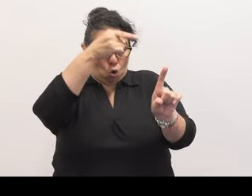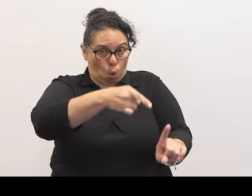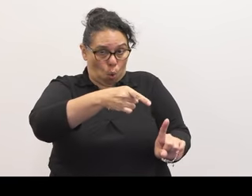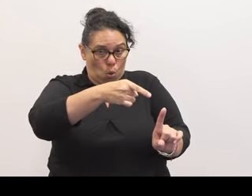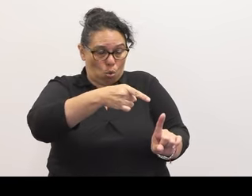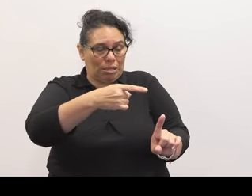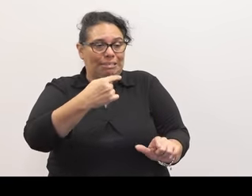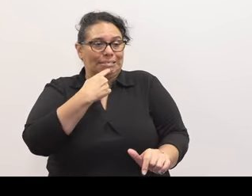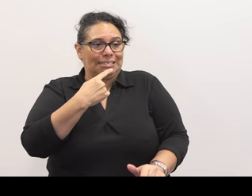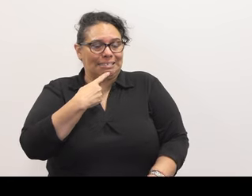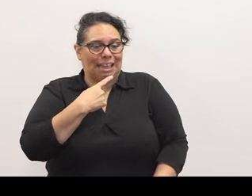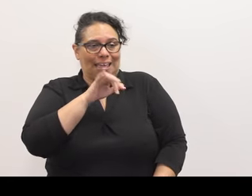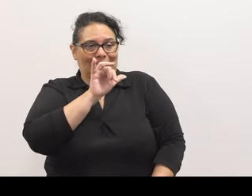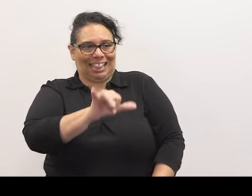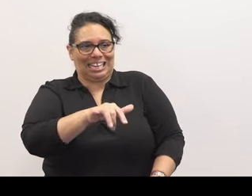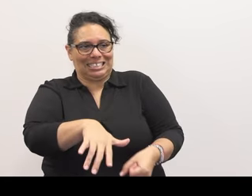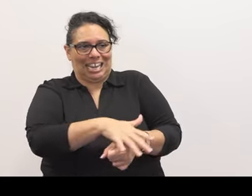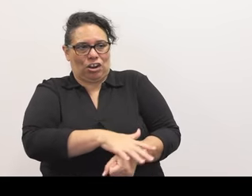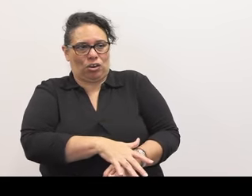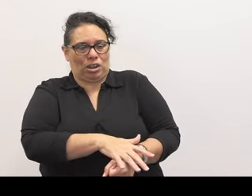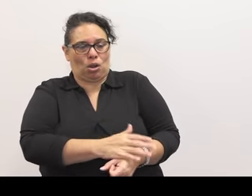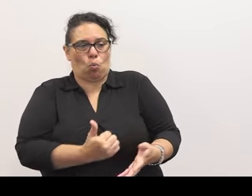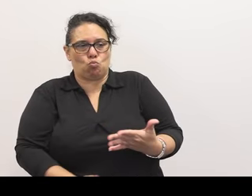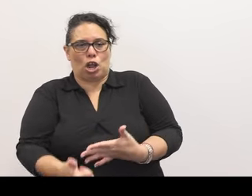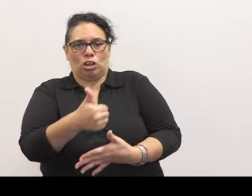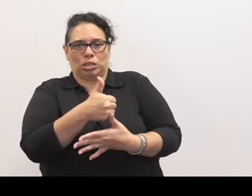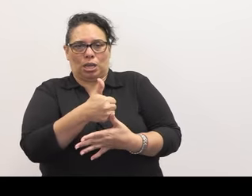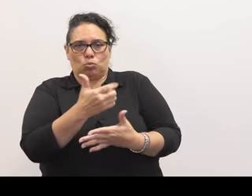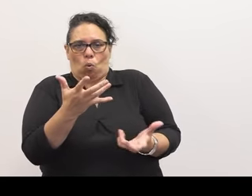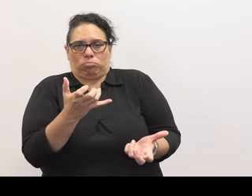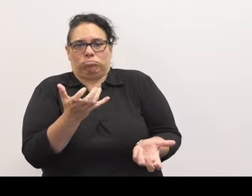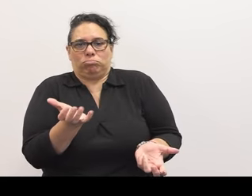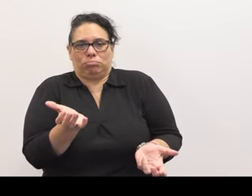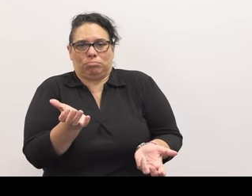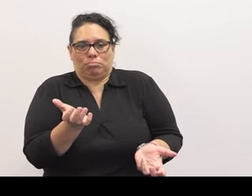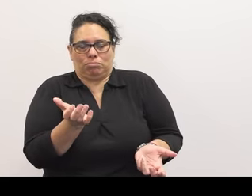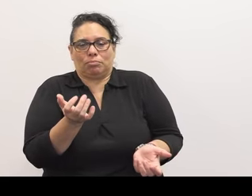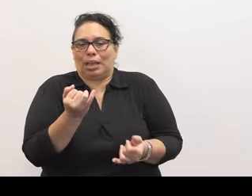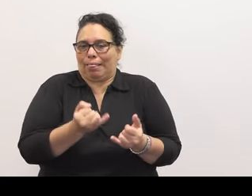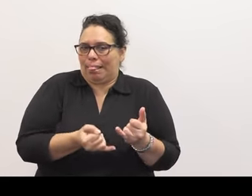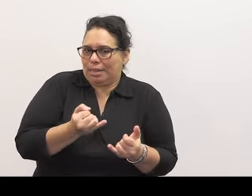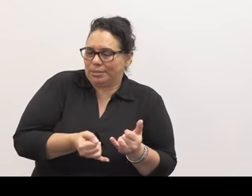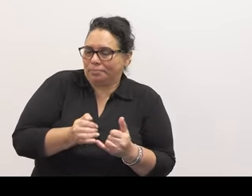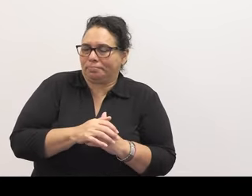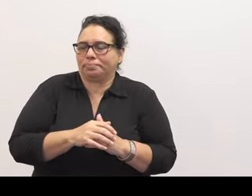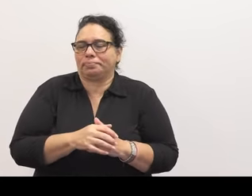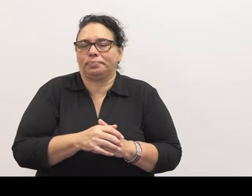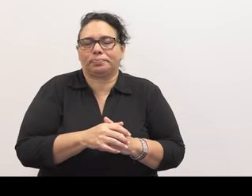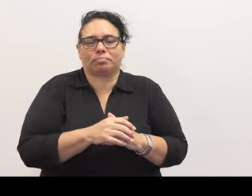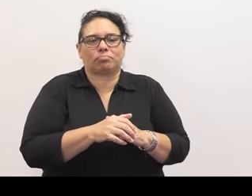that we're gonna choose to prioritize. And the last piece on this is sometimes boards will say,